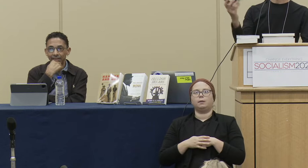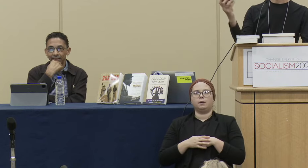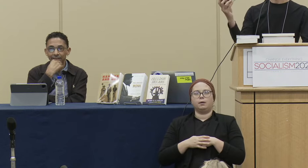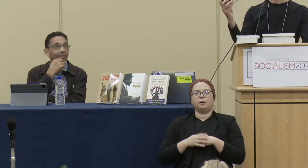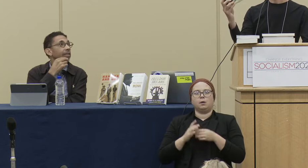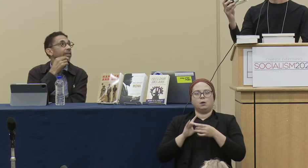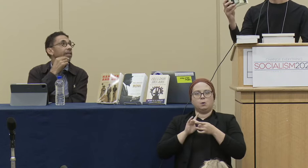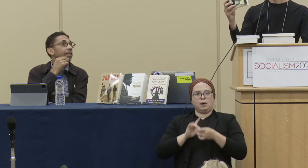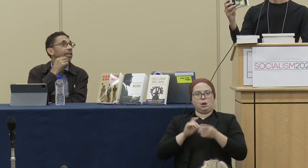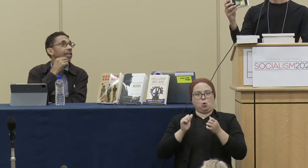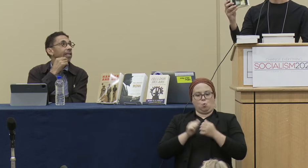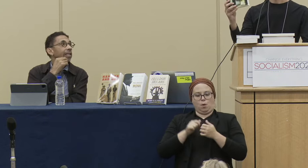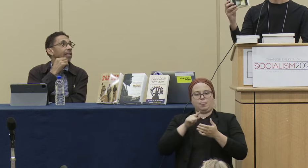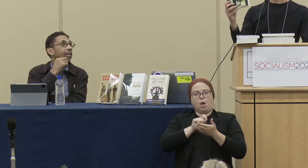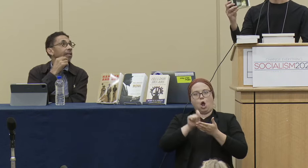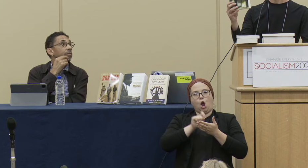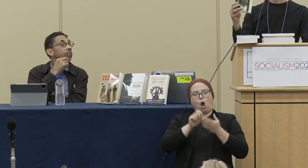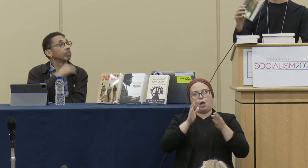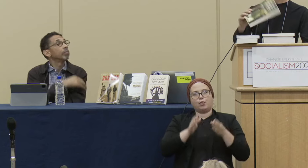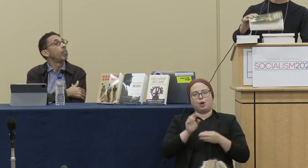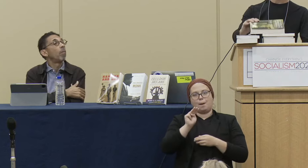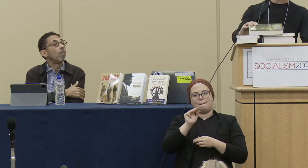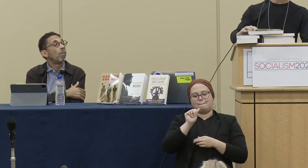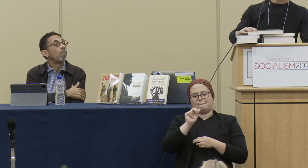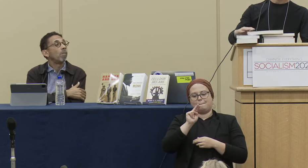I want to tell a little story, little side track. It has to do